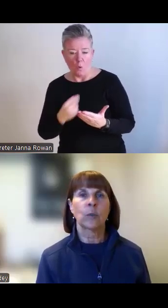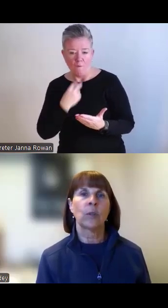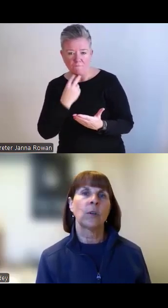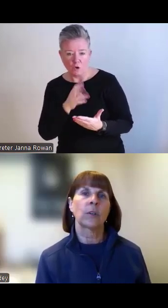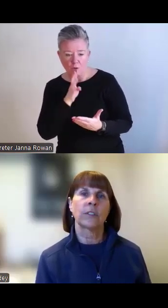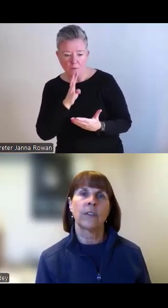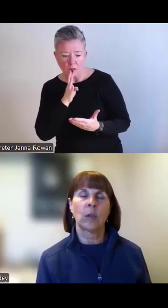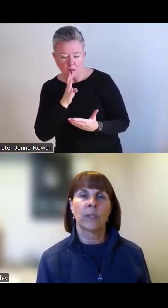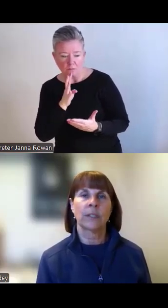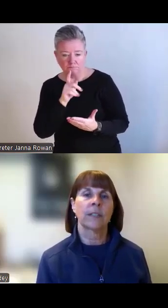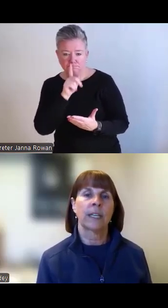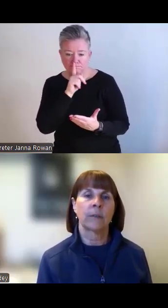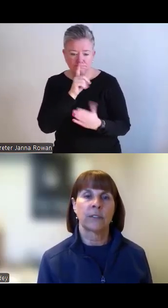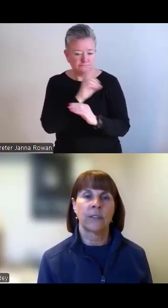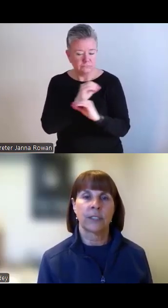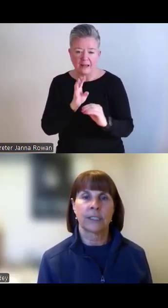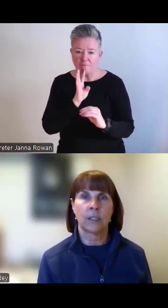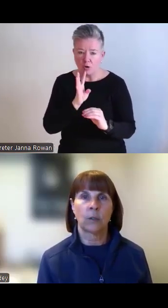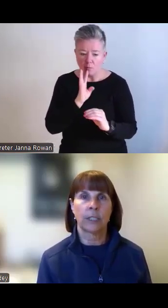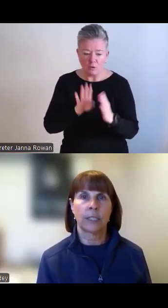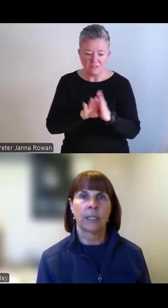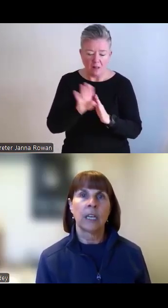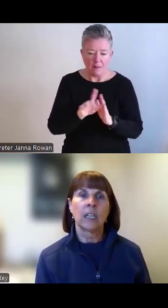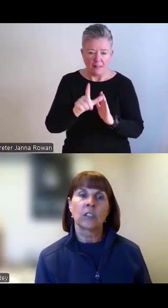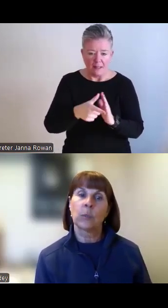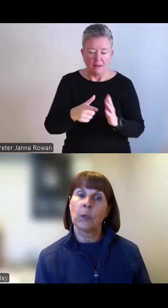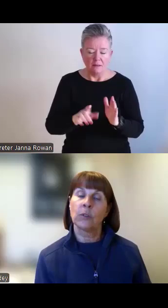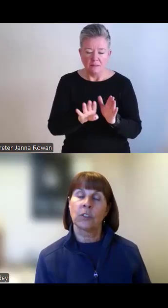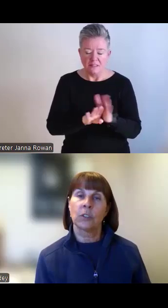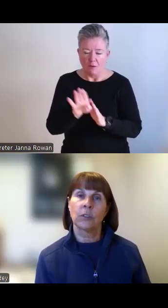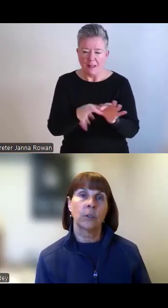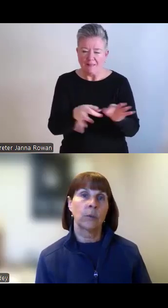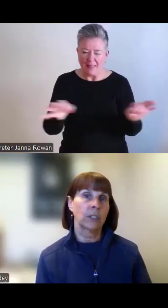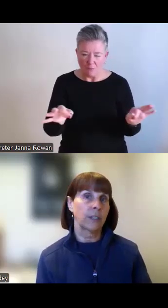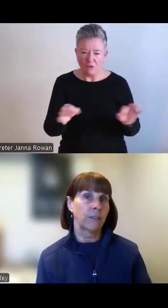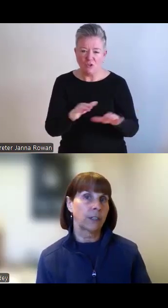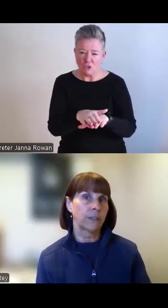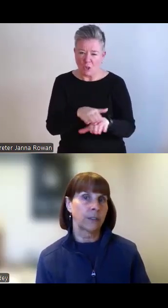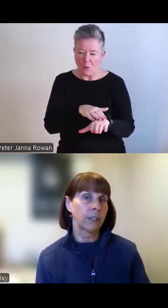non-verbal or developing their language very slowly. So both children who are deaf/hard